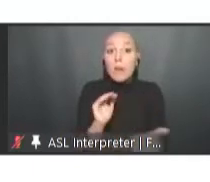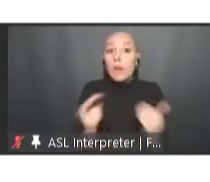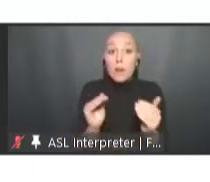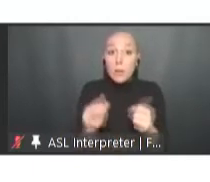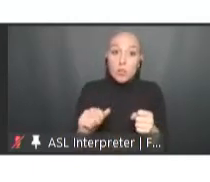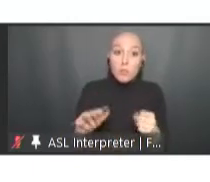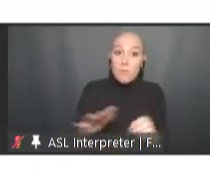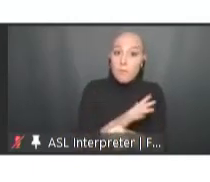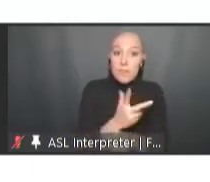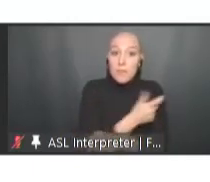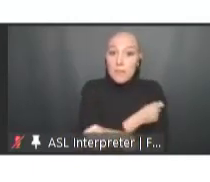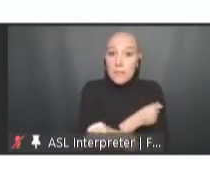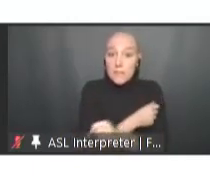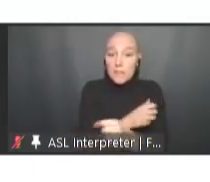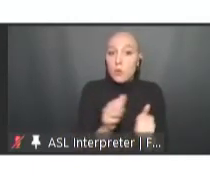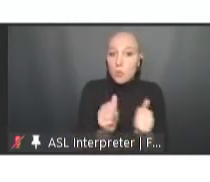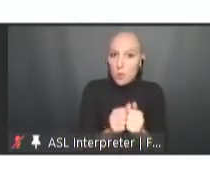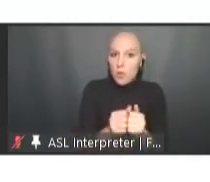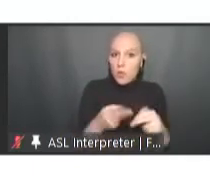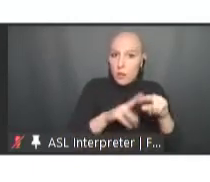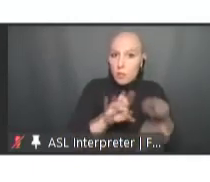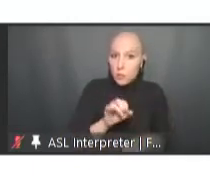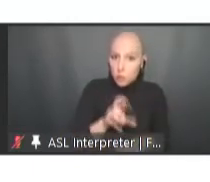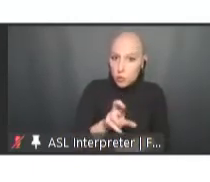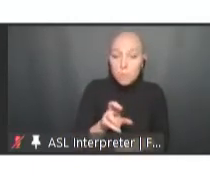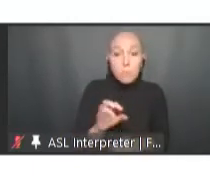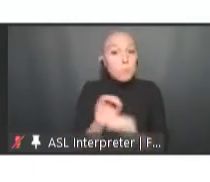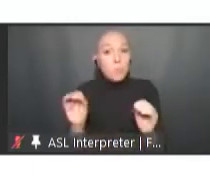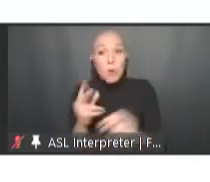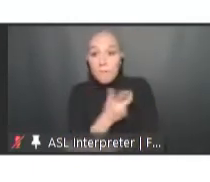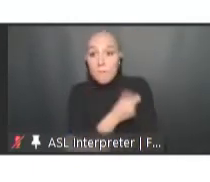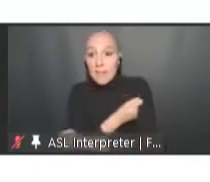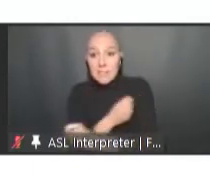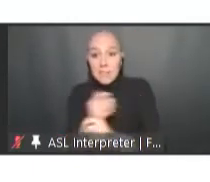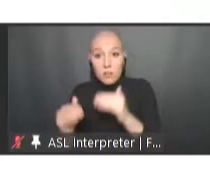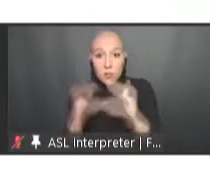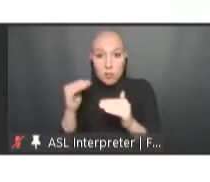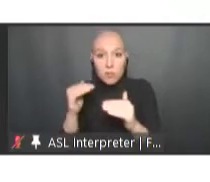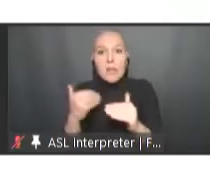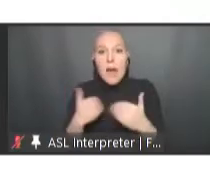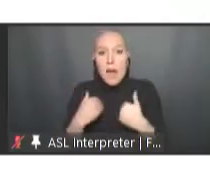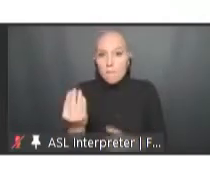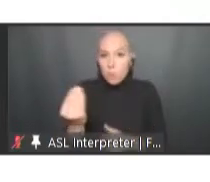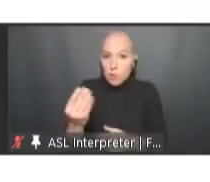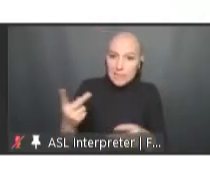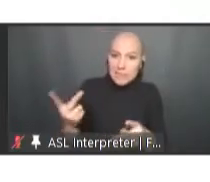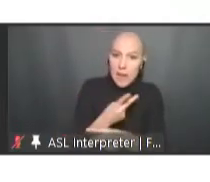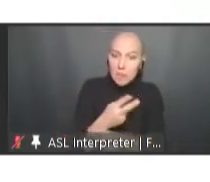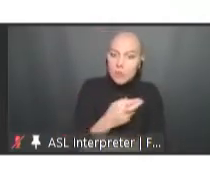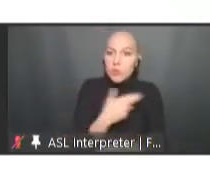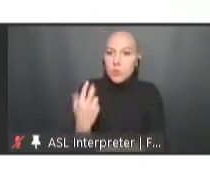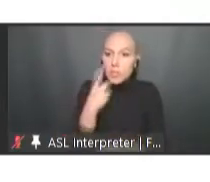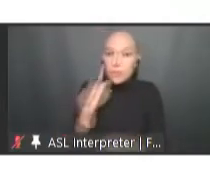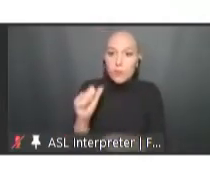unvaccinated adults had 14 times the risk of COVID-19 infection, or 93 percent VE,